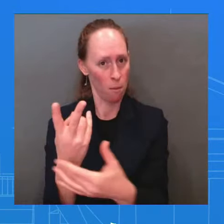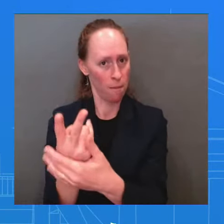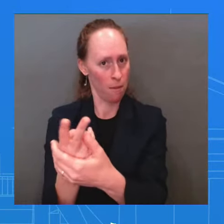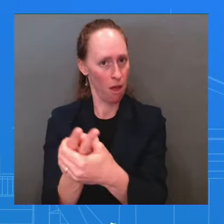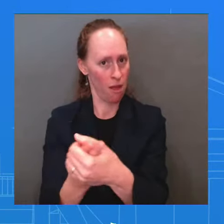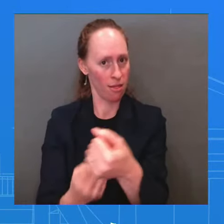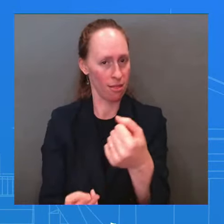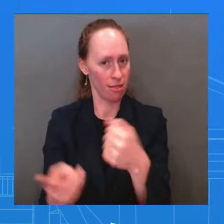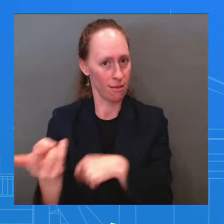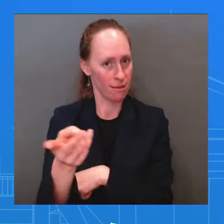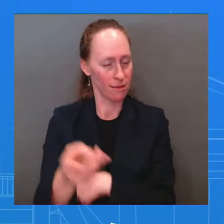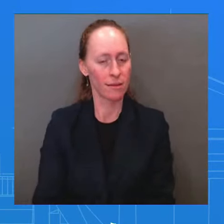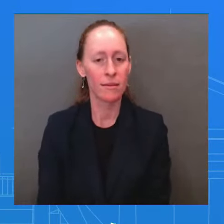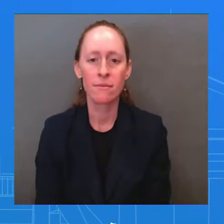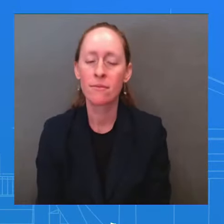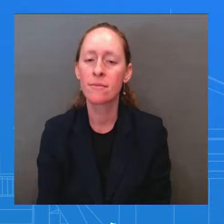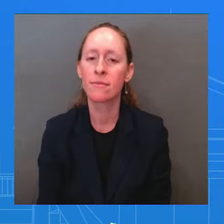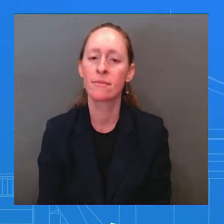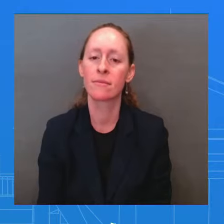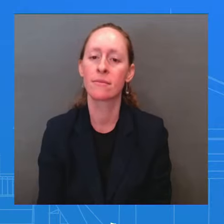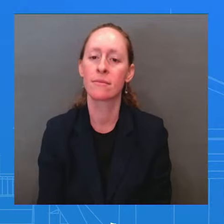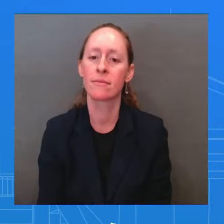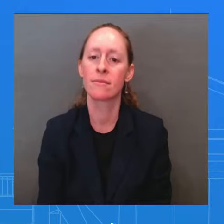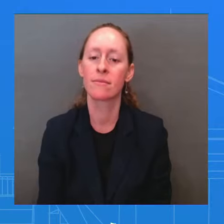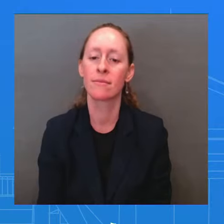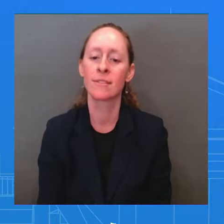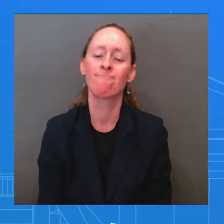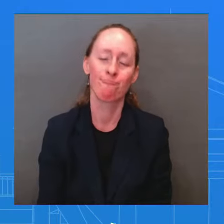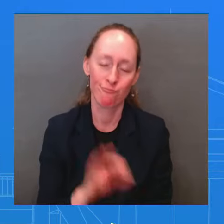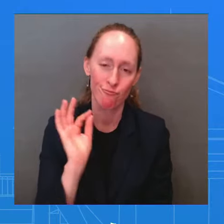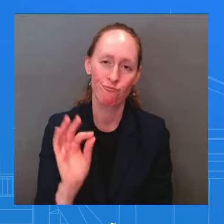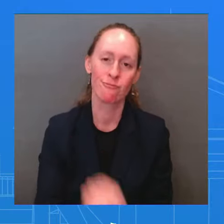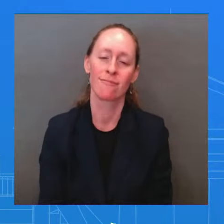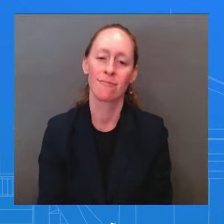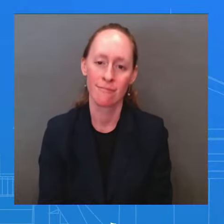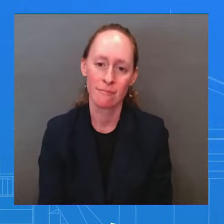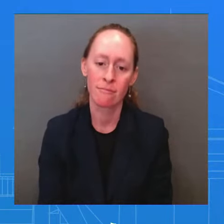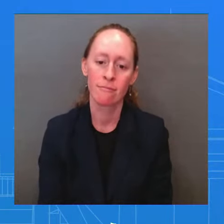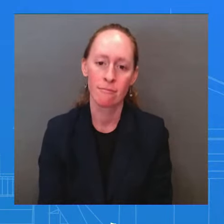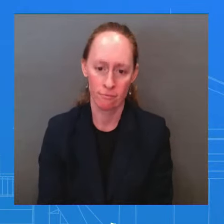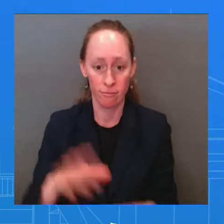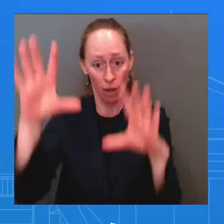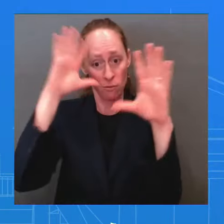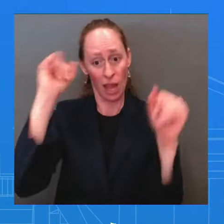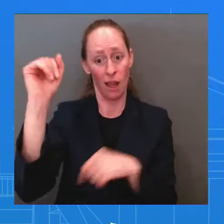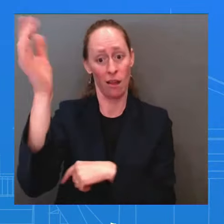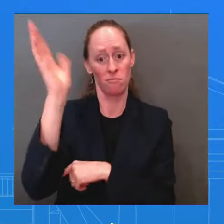Go ahead, Kayla. The Press: Thank you, Karine. The President's remarks today were seen as a pretty firm endorsement of the workers' position.